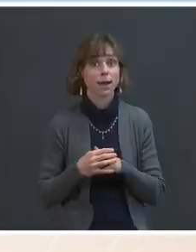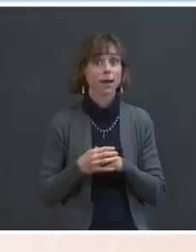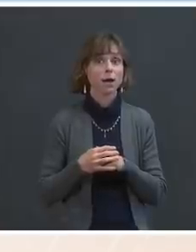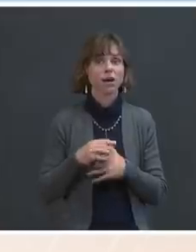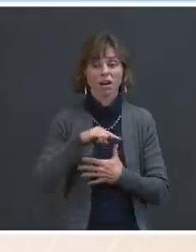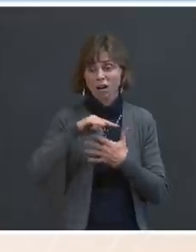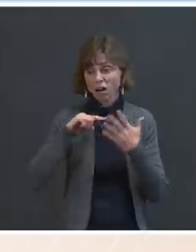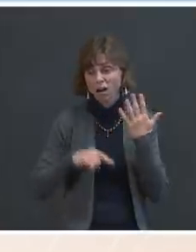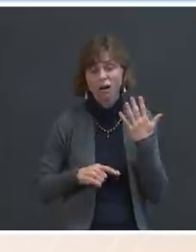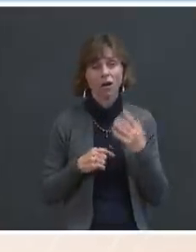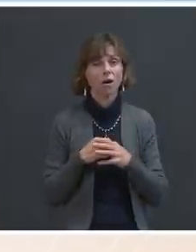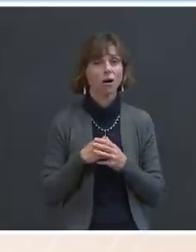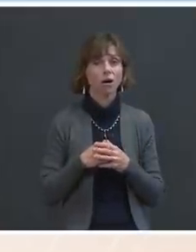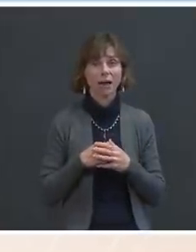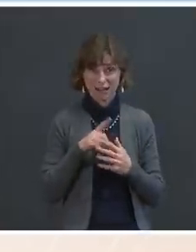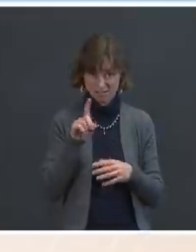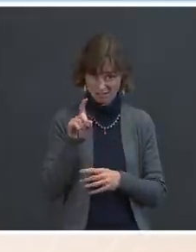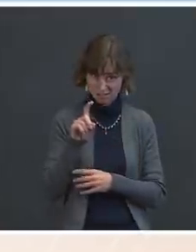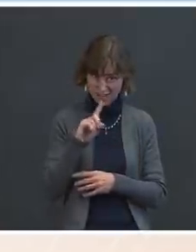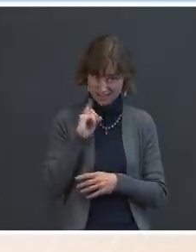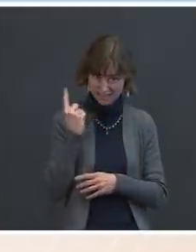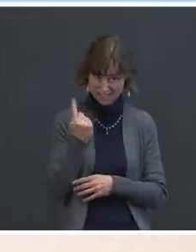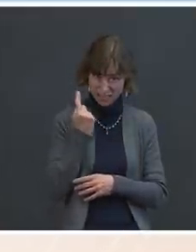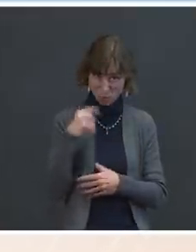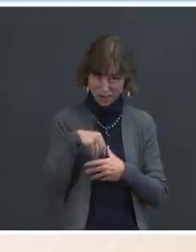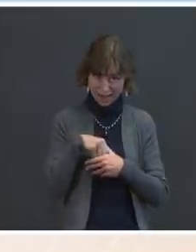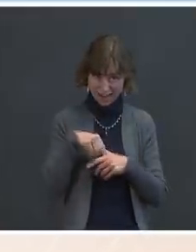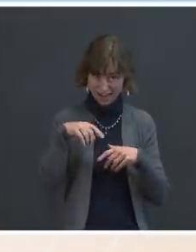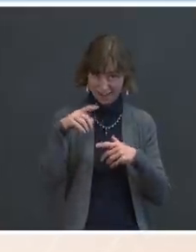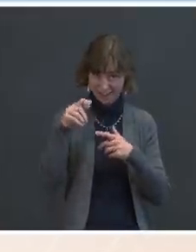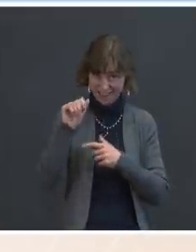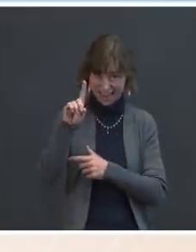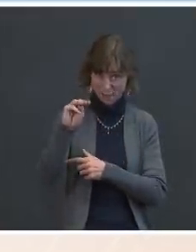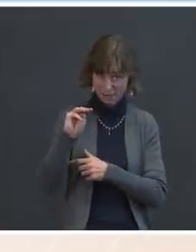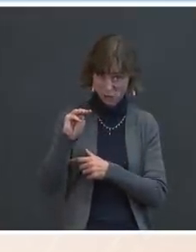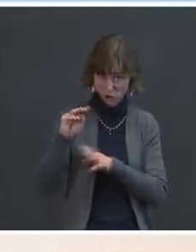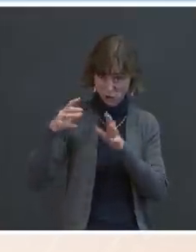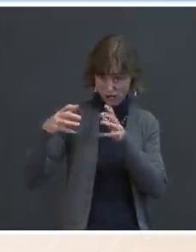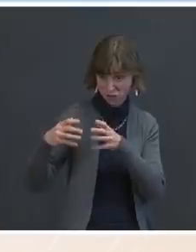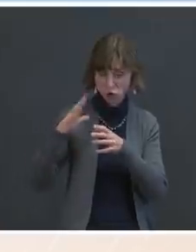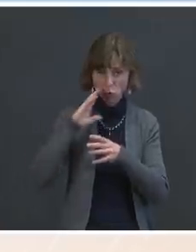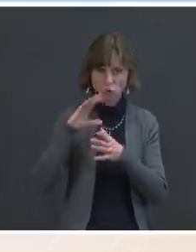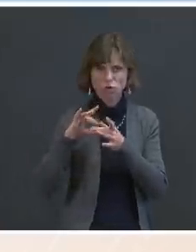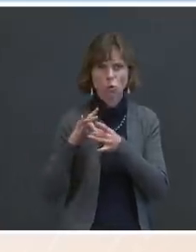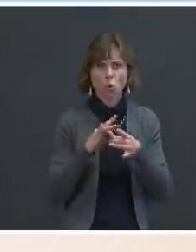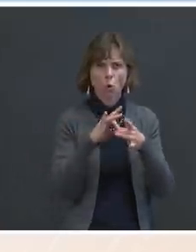Is there someone in this administration who is coordinating all of these disparate pieces?